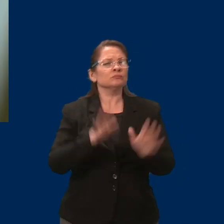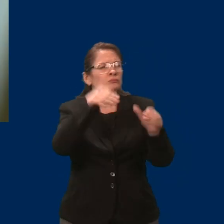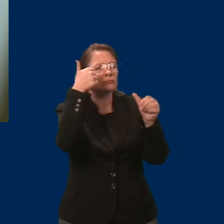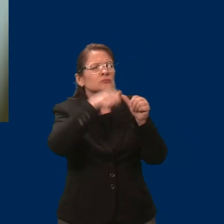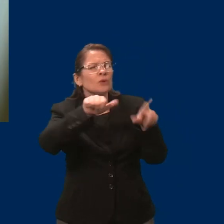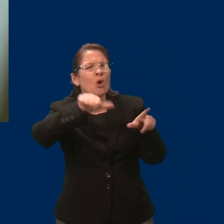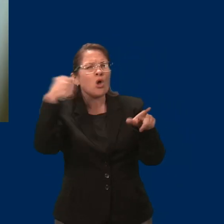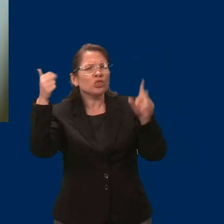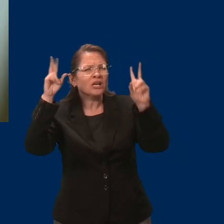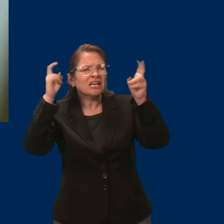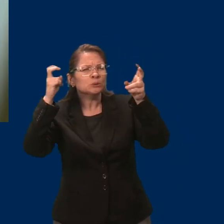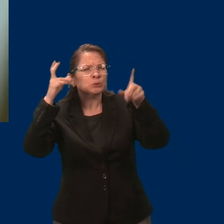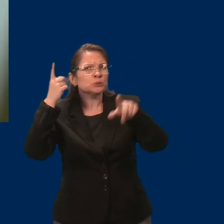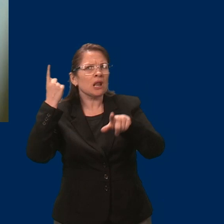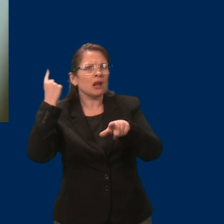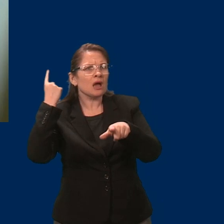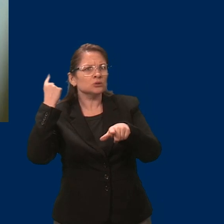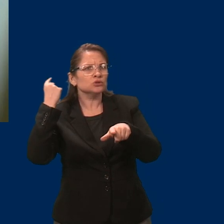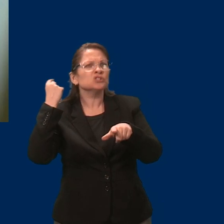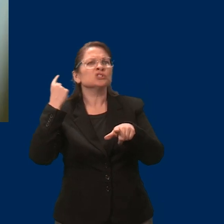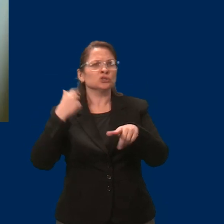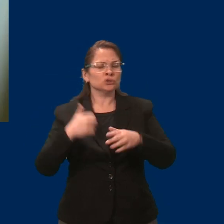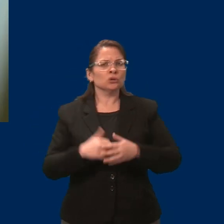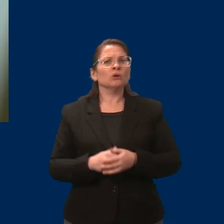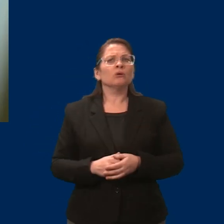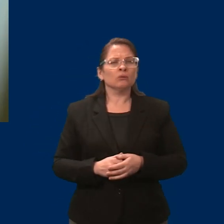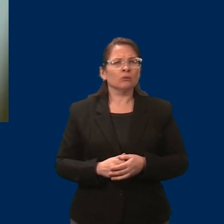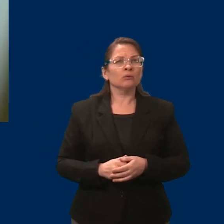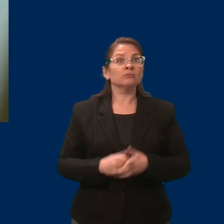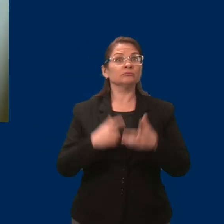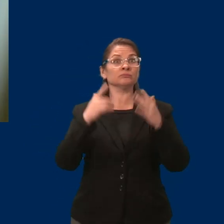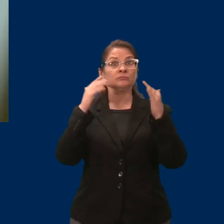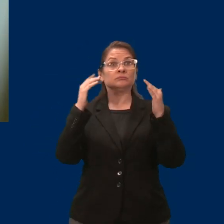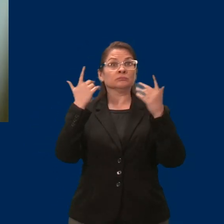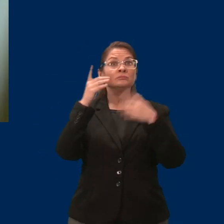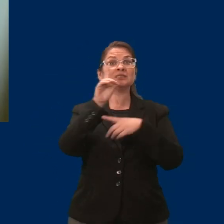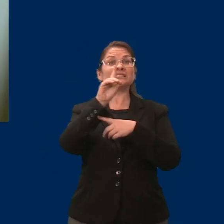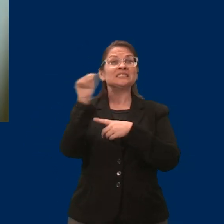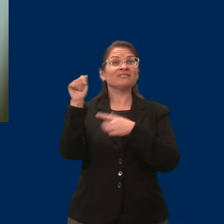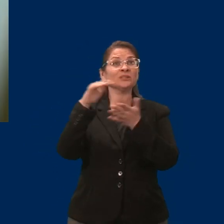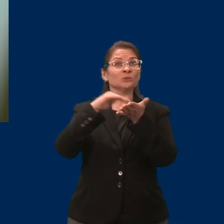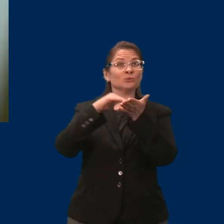was moving up the advance disability waiver rate setting change.